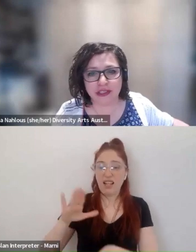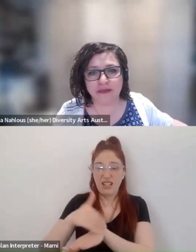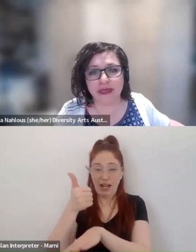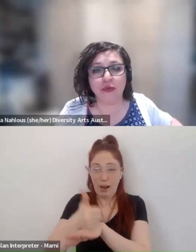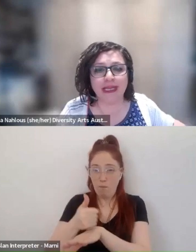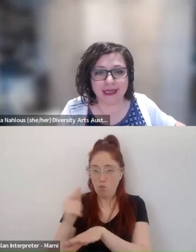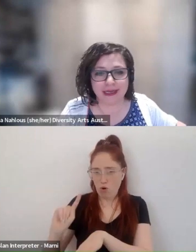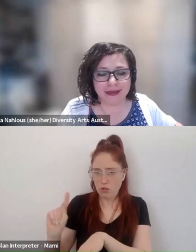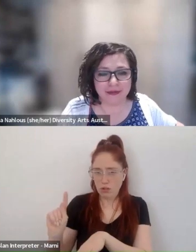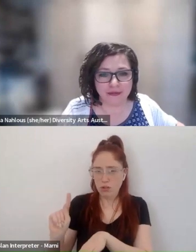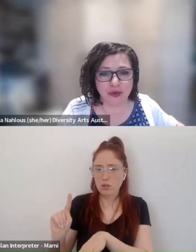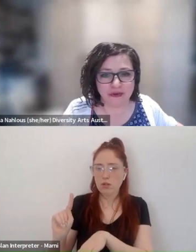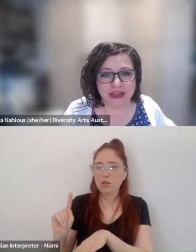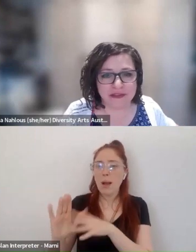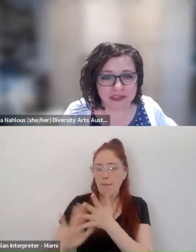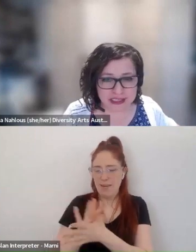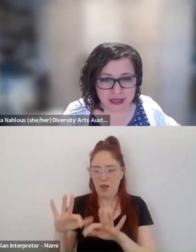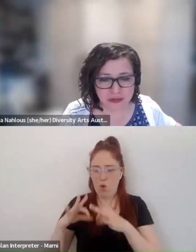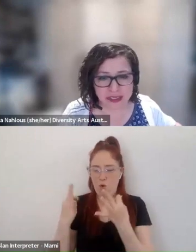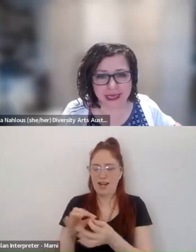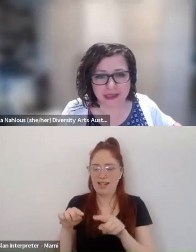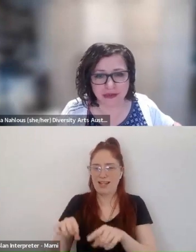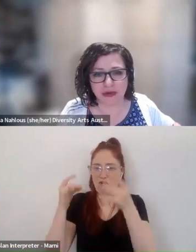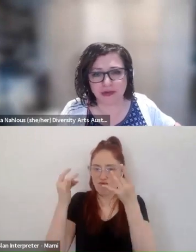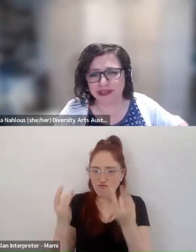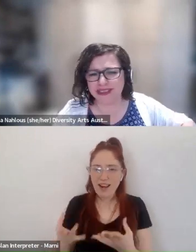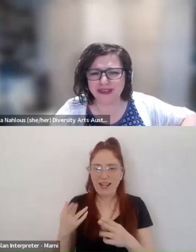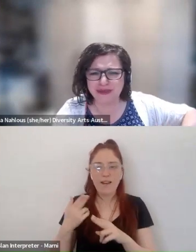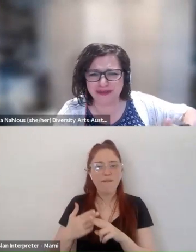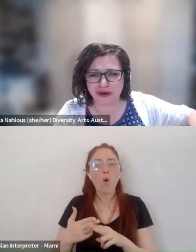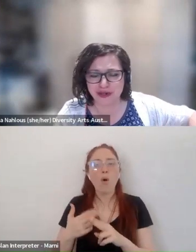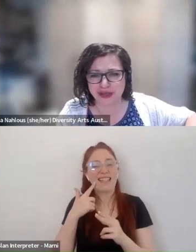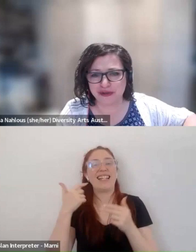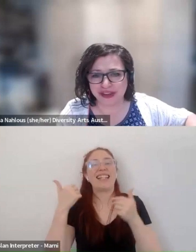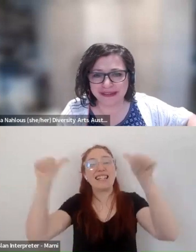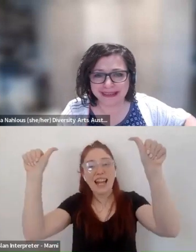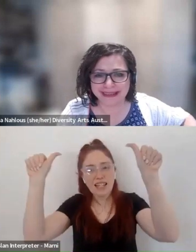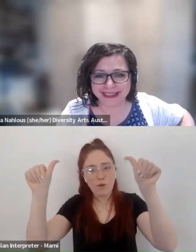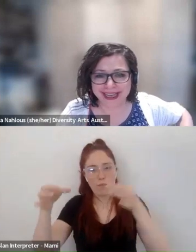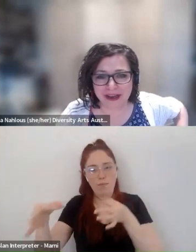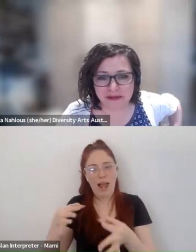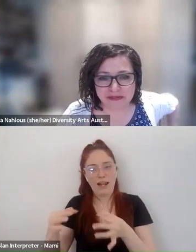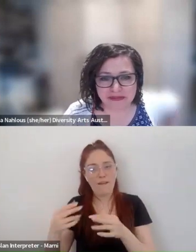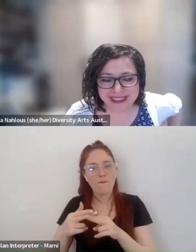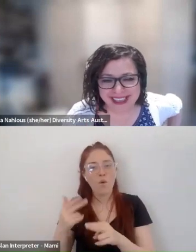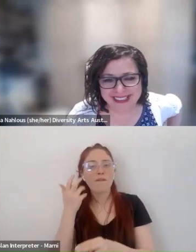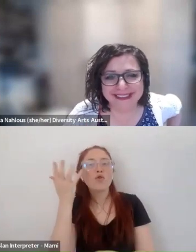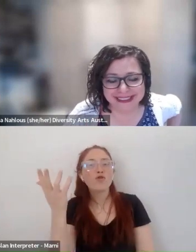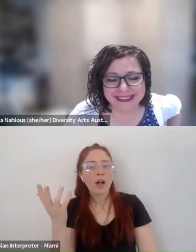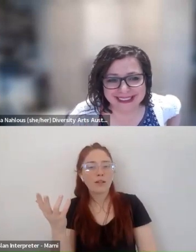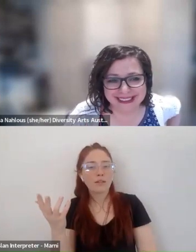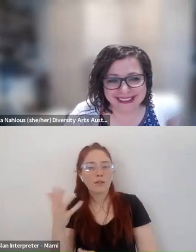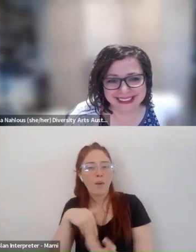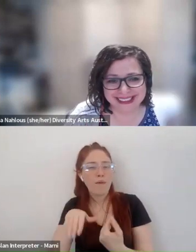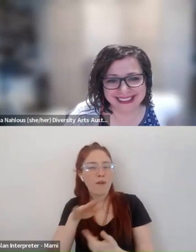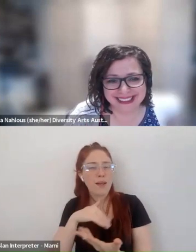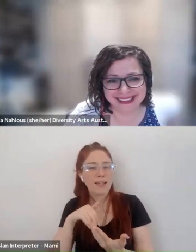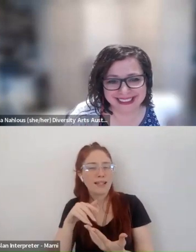to be ready for effective succession planning as well. So there's a little bit of a crossover. Yeah, yeah. Well, I